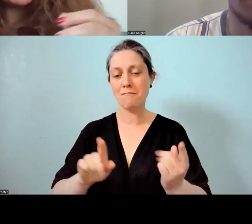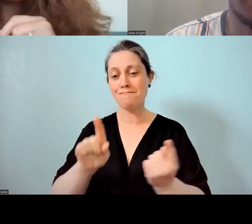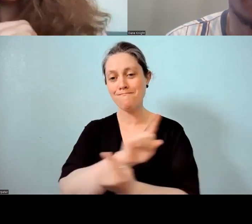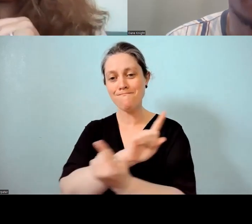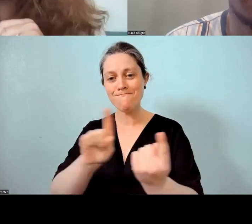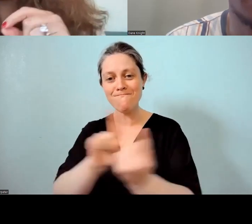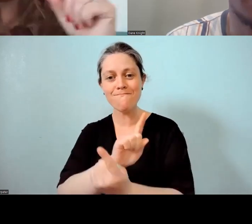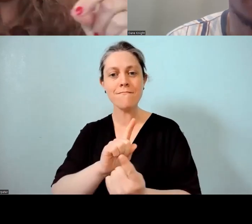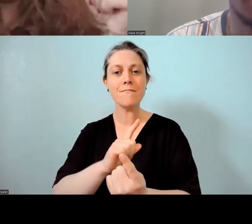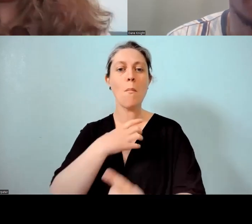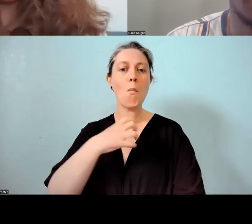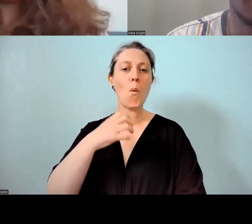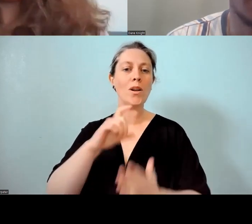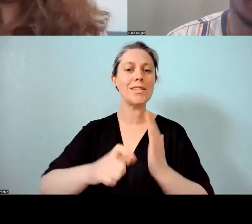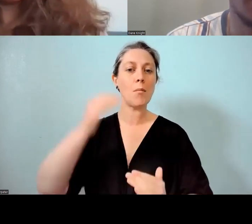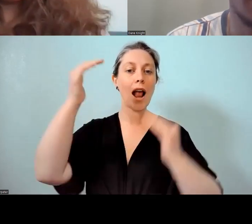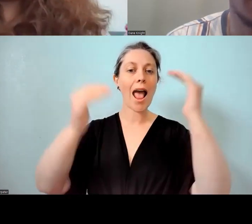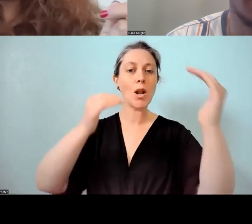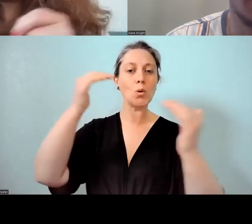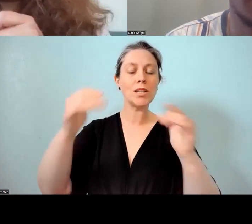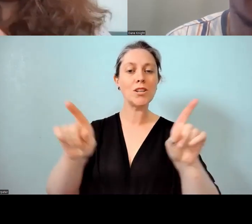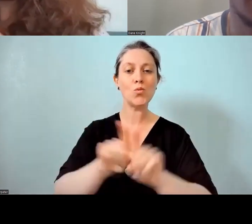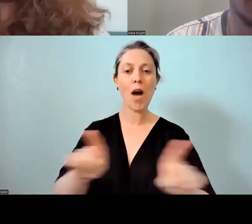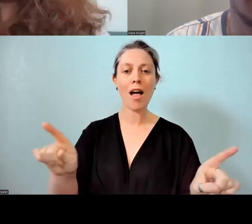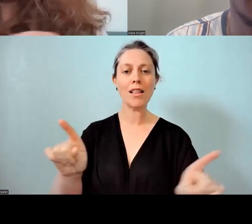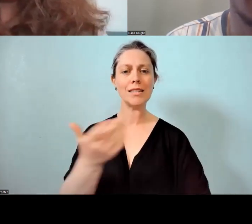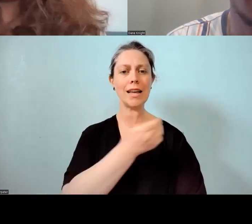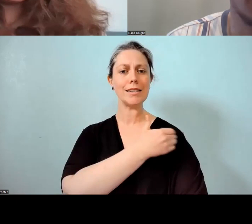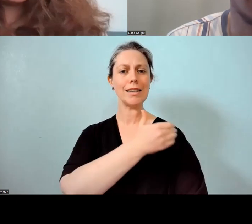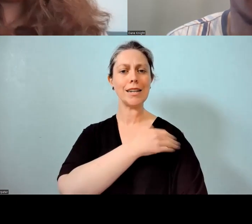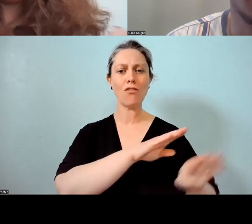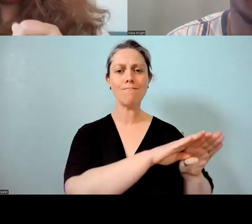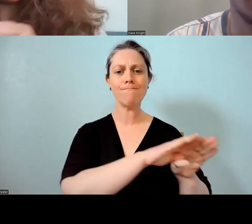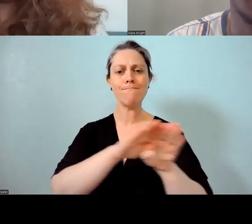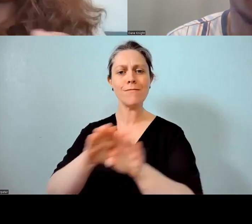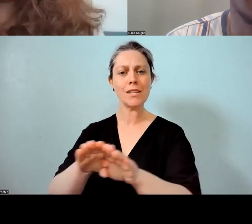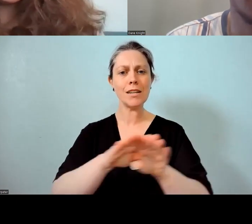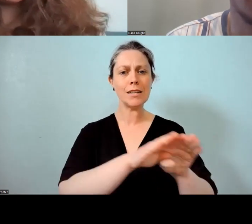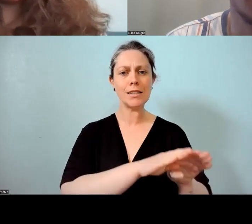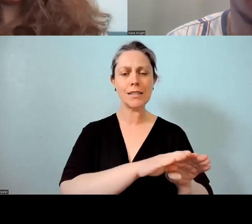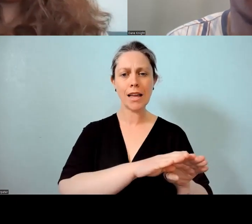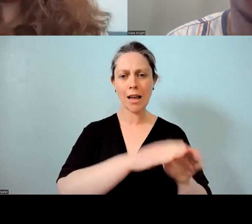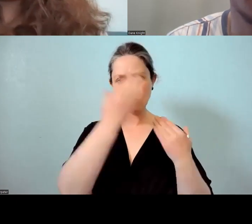adults is the dignity of risk. The same risk that everybody else takes. All other kids take, you know,